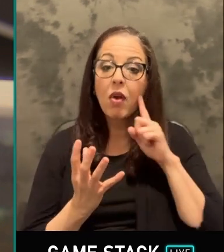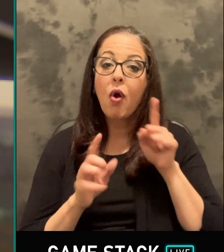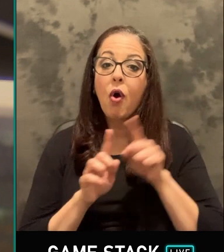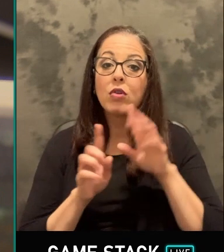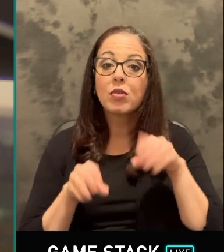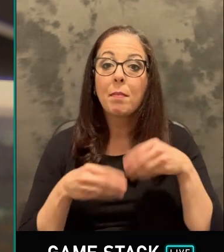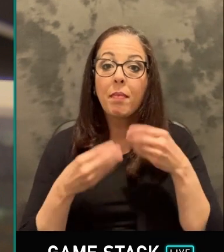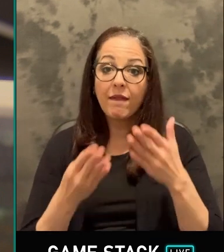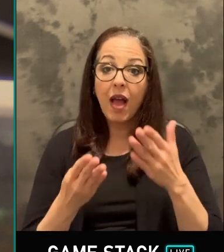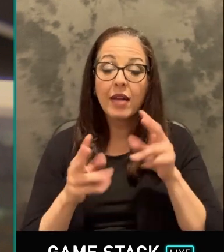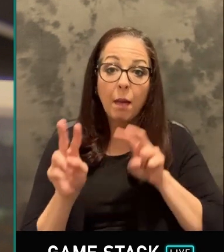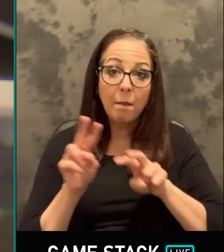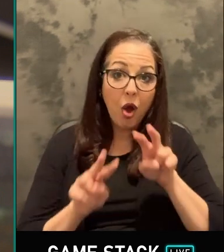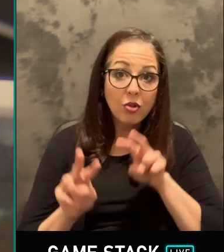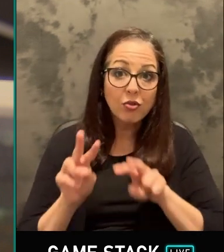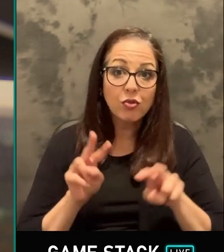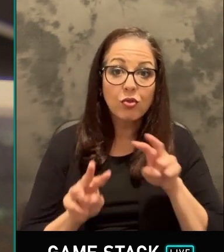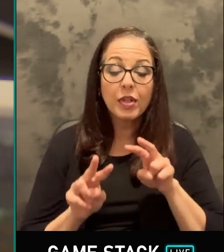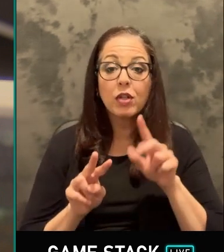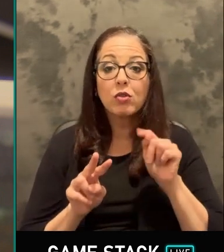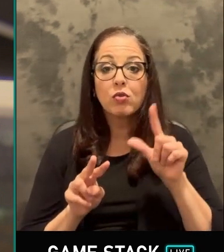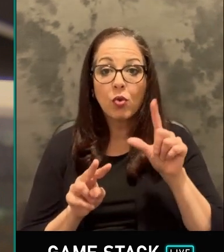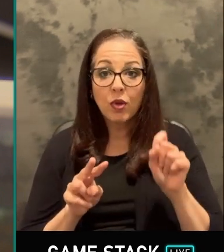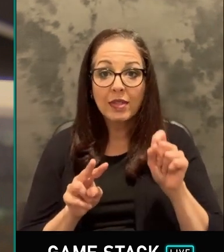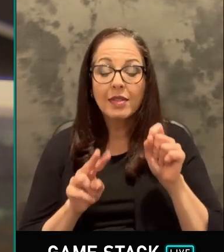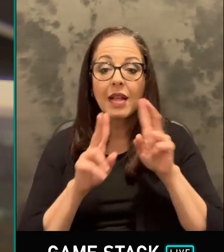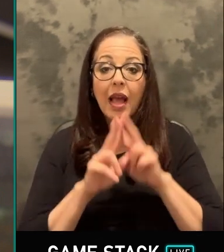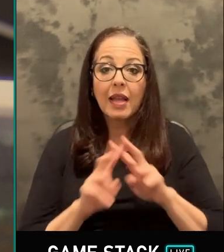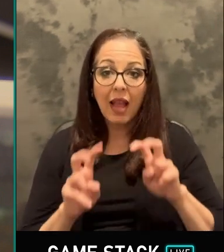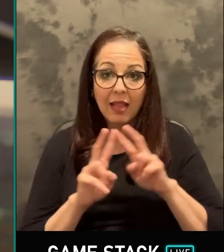terms that help us to check the sanity of our services.